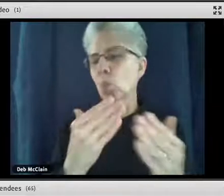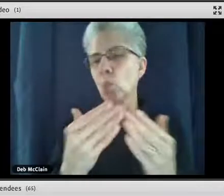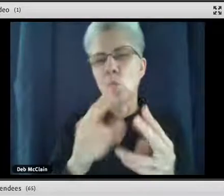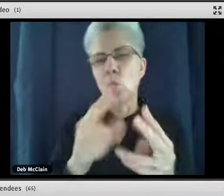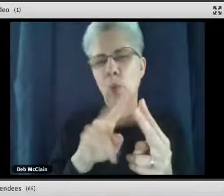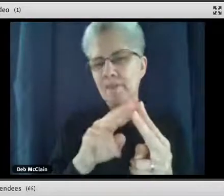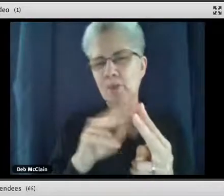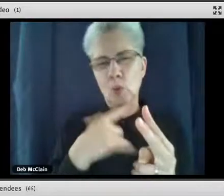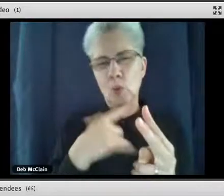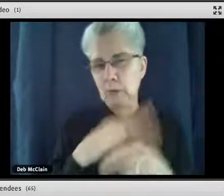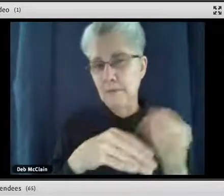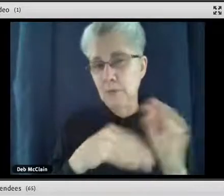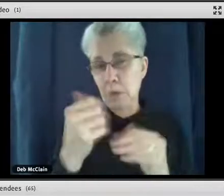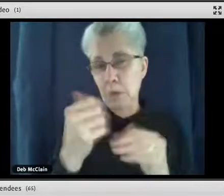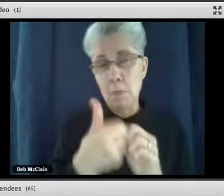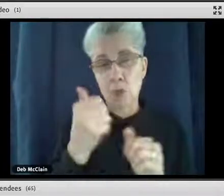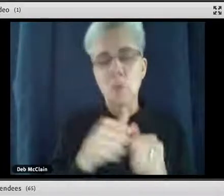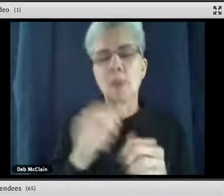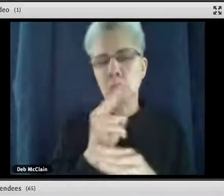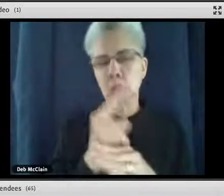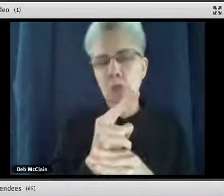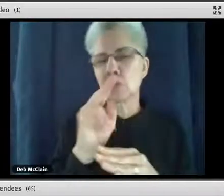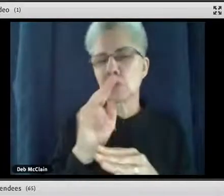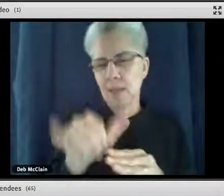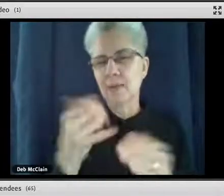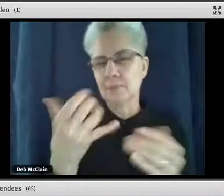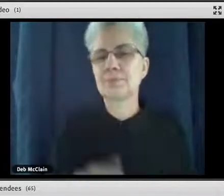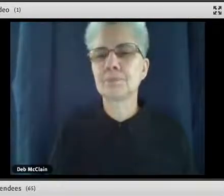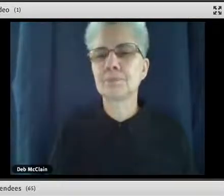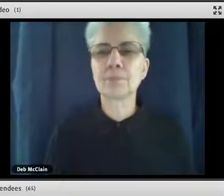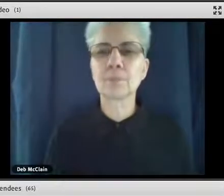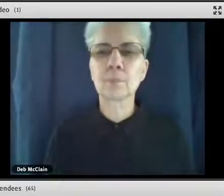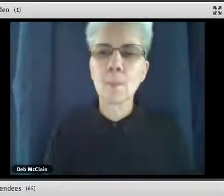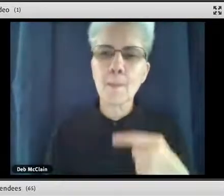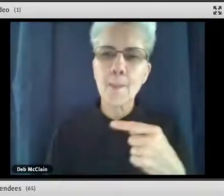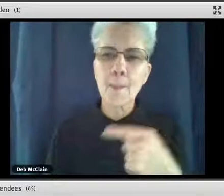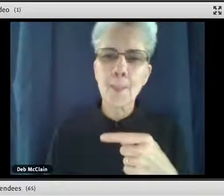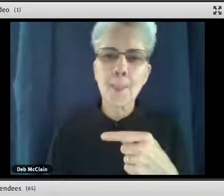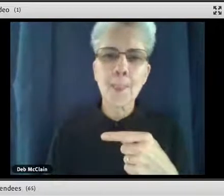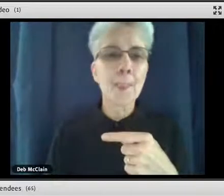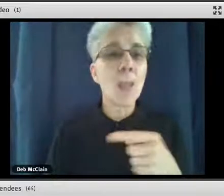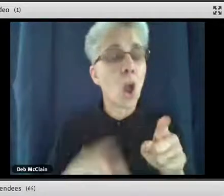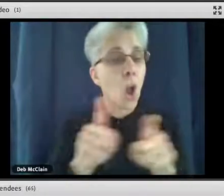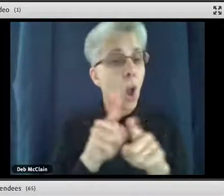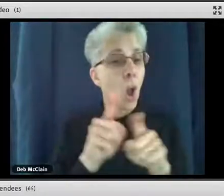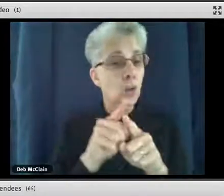Whichever one you feel comfortable with, use it. You should be fine. Okay, so there's that.